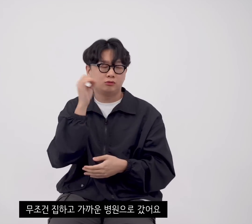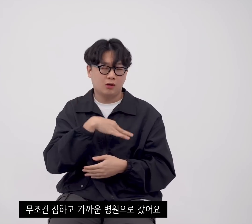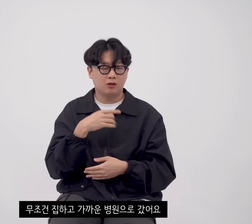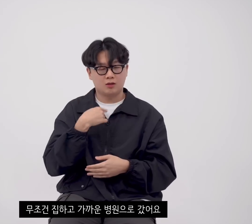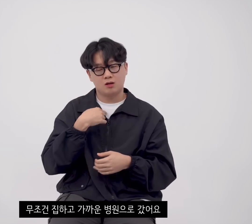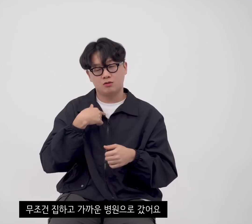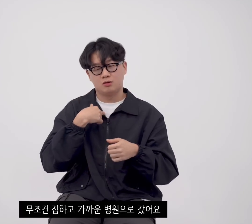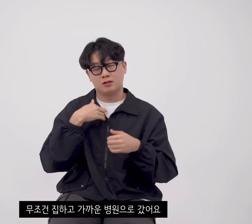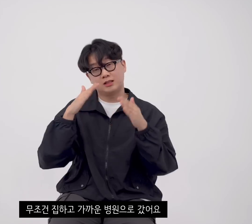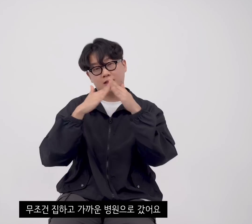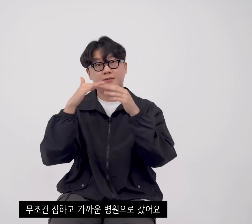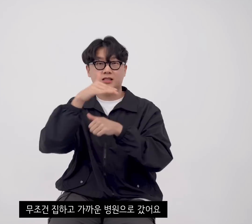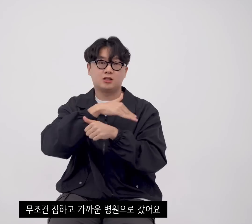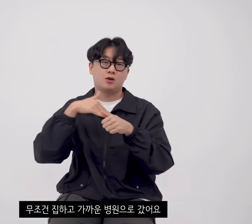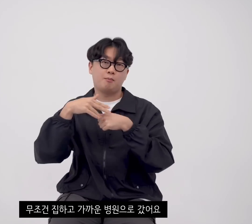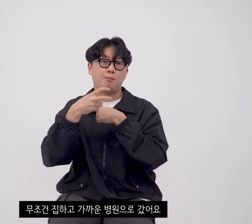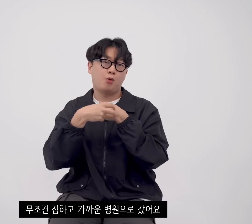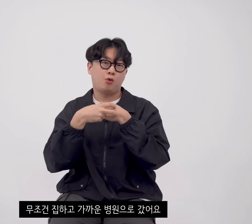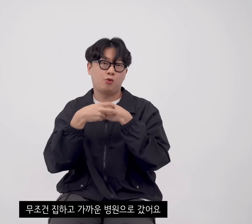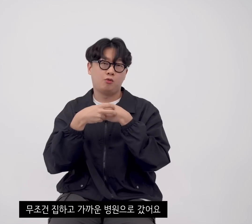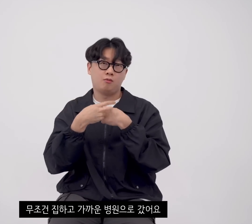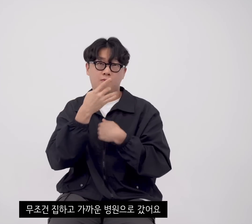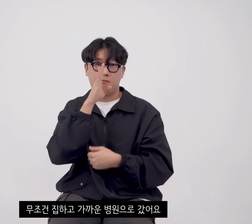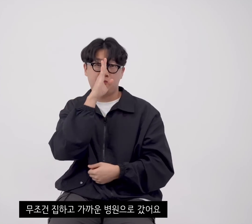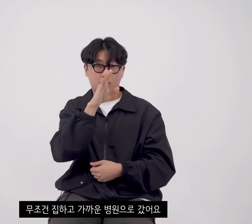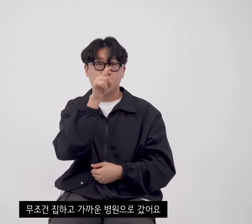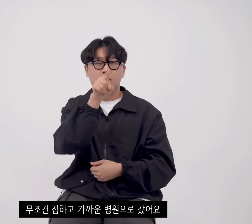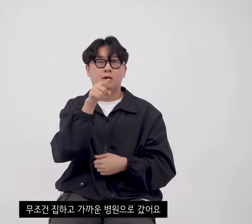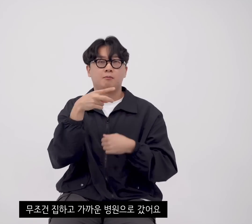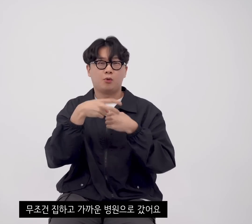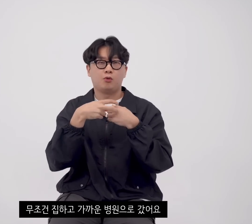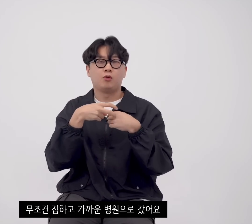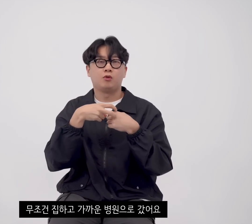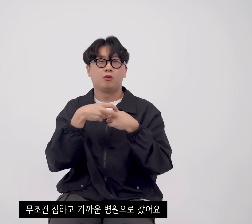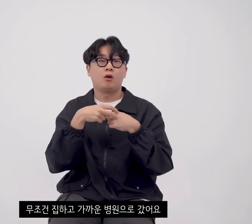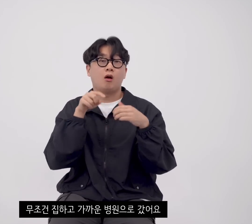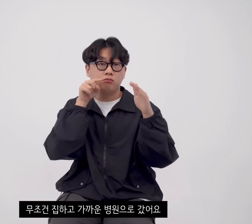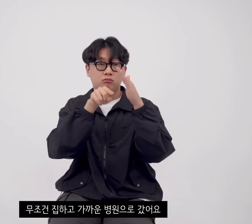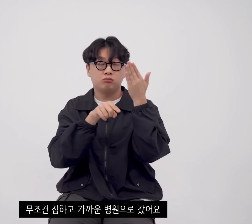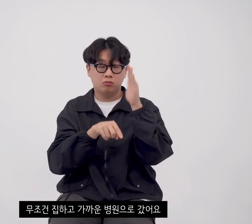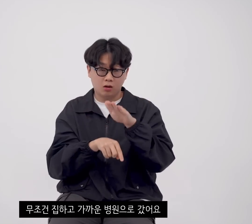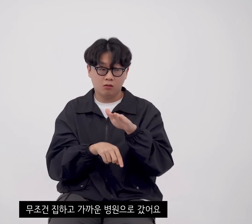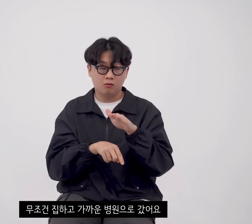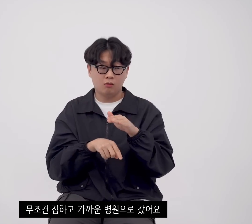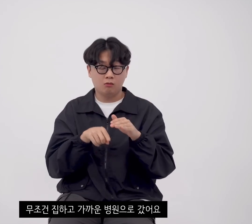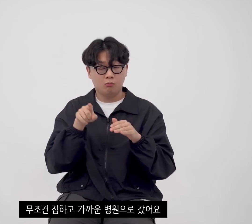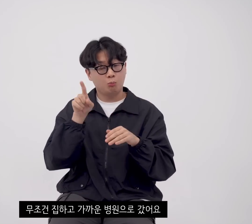without a specific hospital.